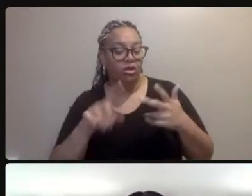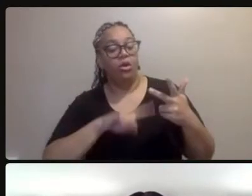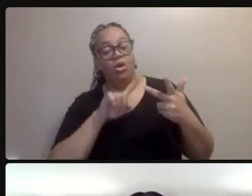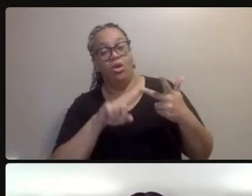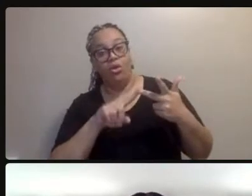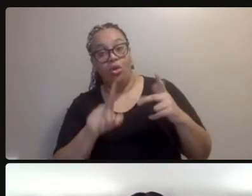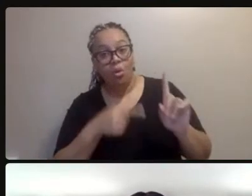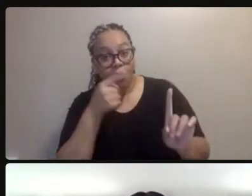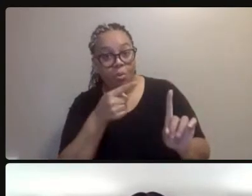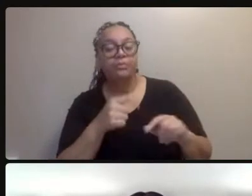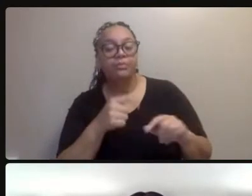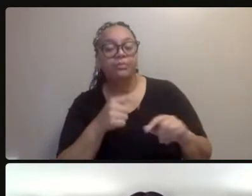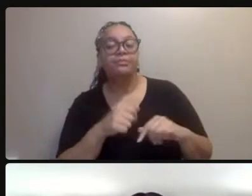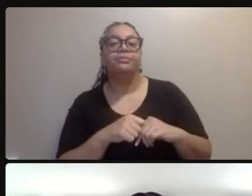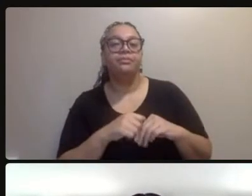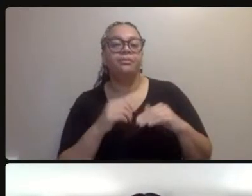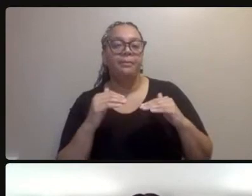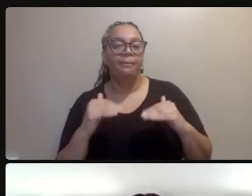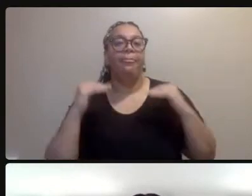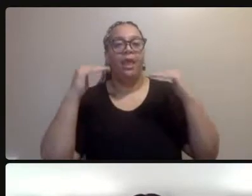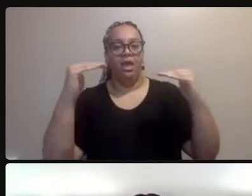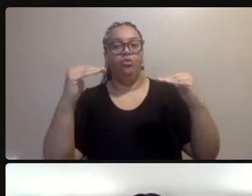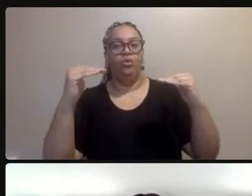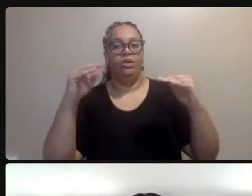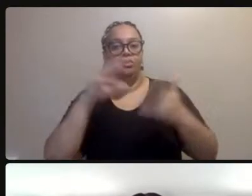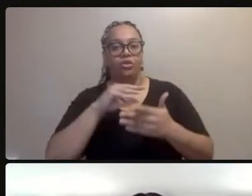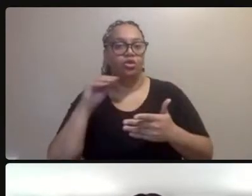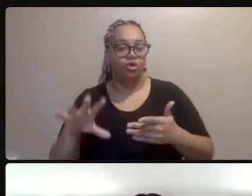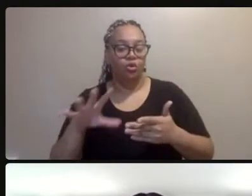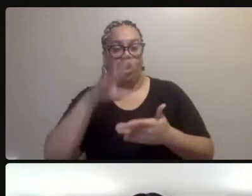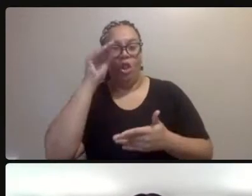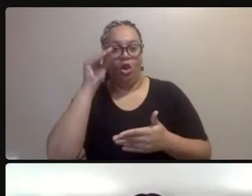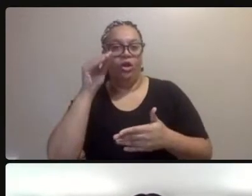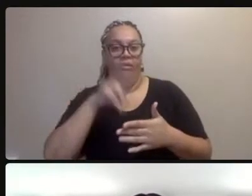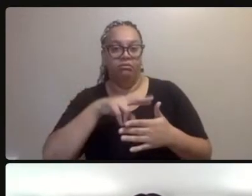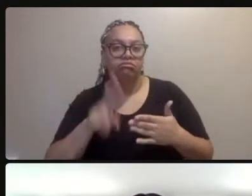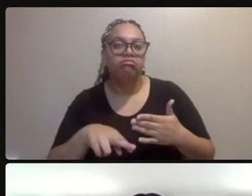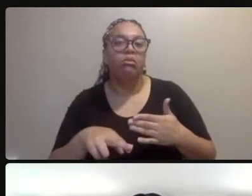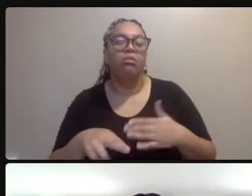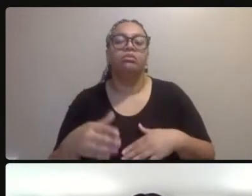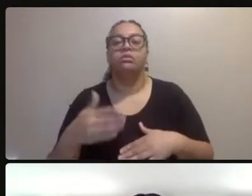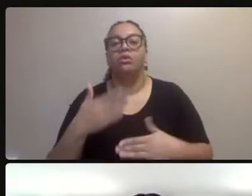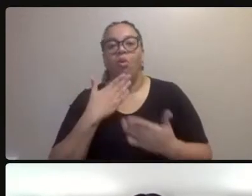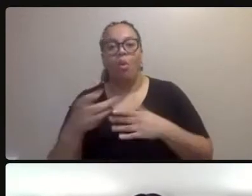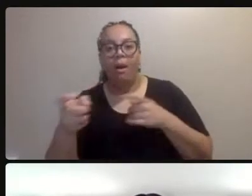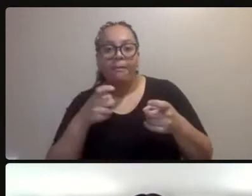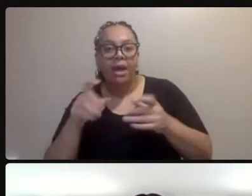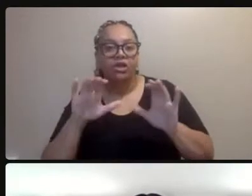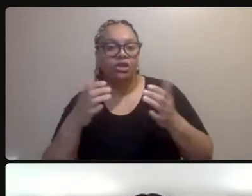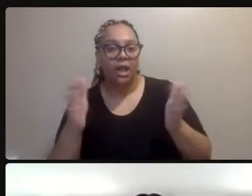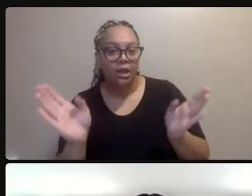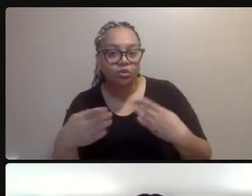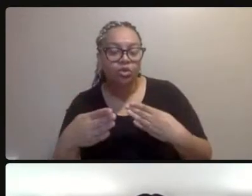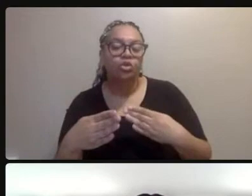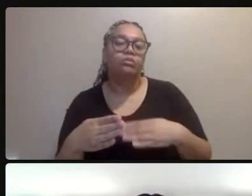E EQUITABLE OUTCOMES FOR ALL STUDENTS.